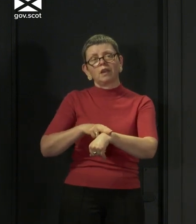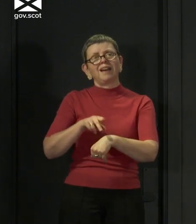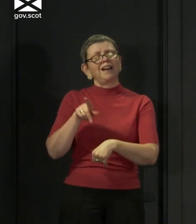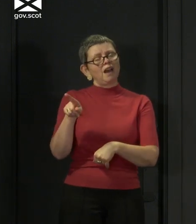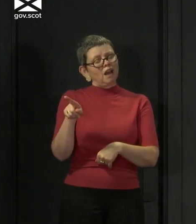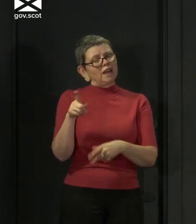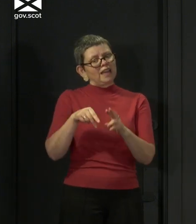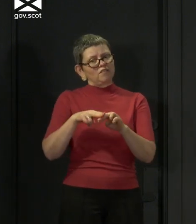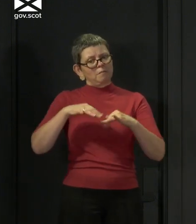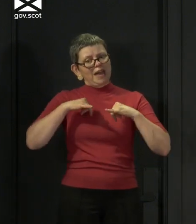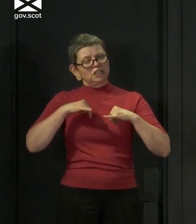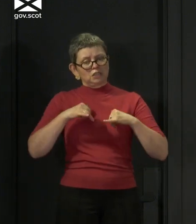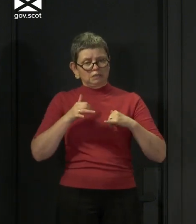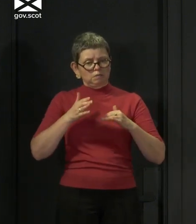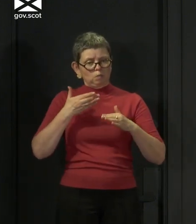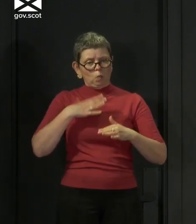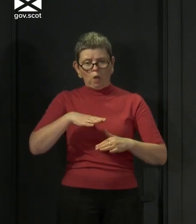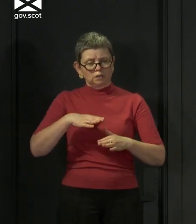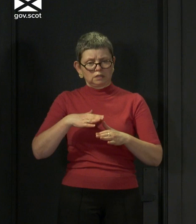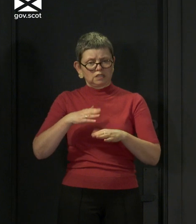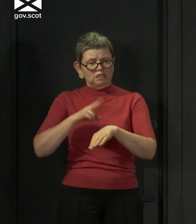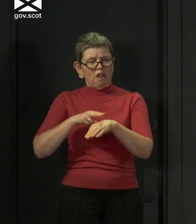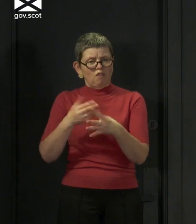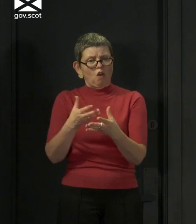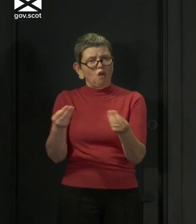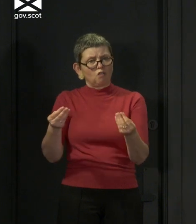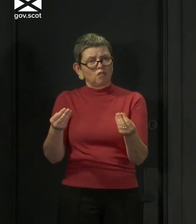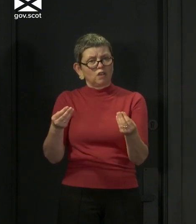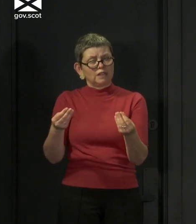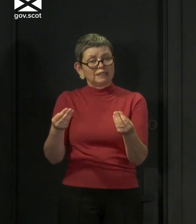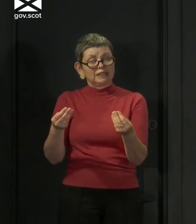that specific point, if someone has the virus, even if they are not symptomatic, they should